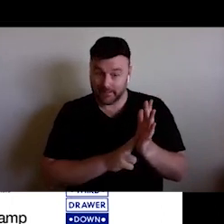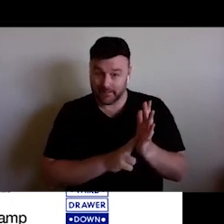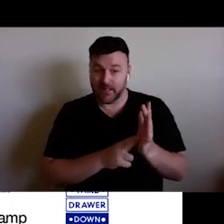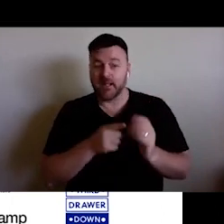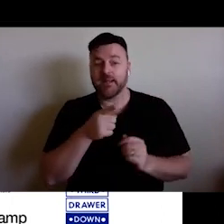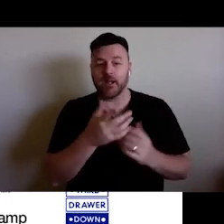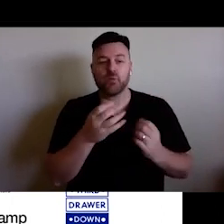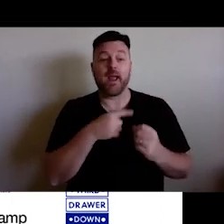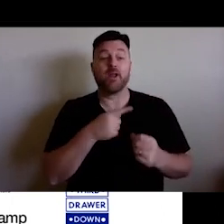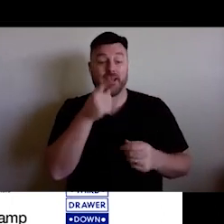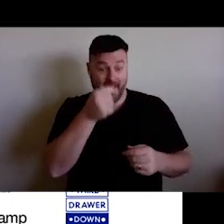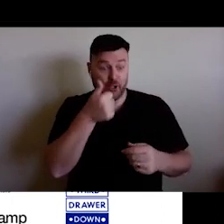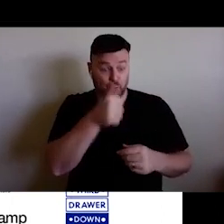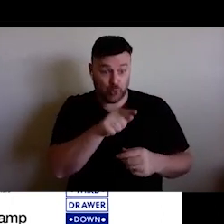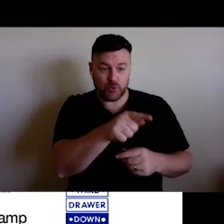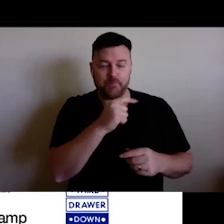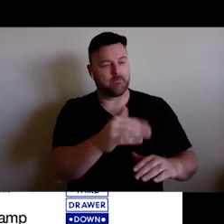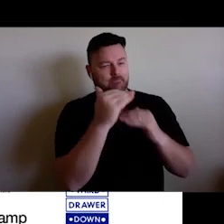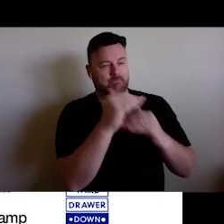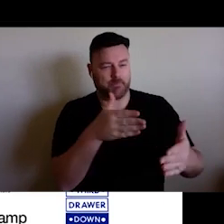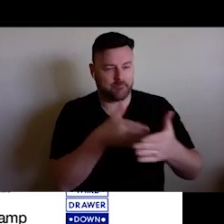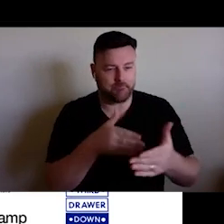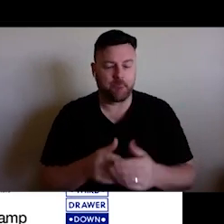bit more, then you can access the full content. And examples of that